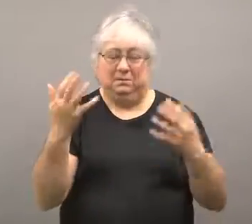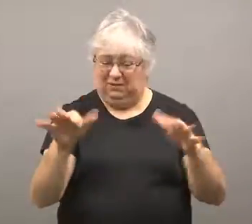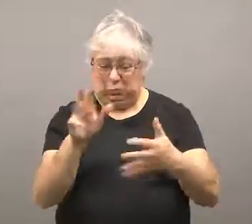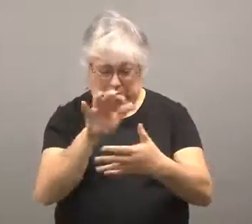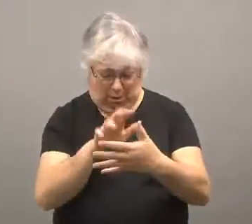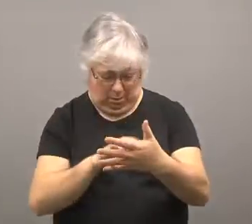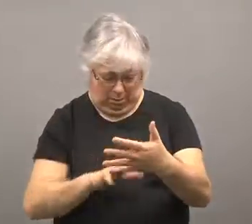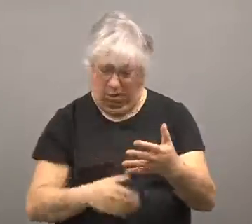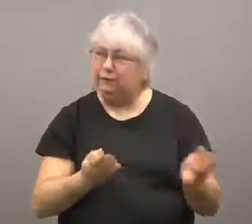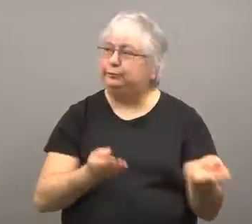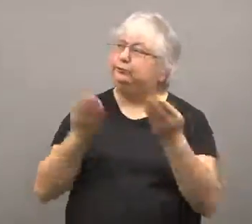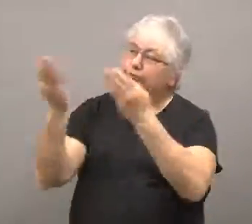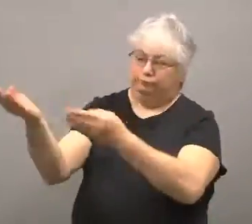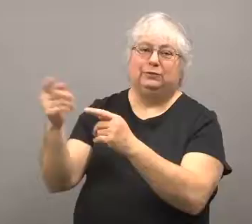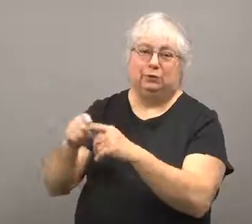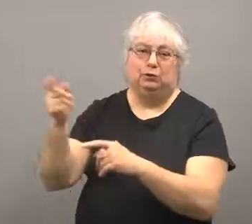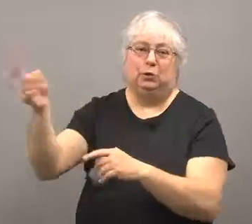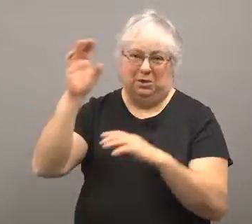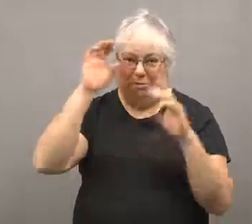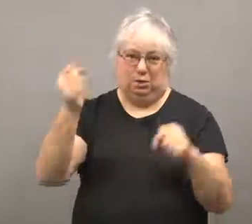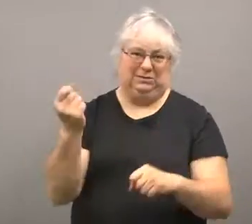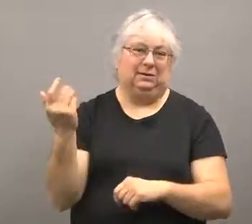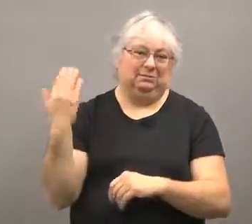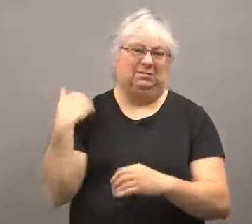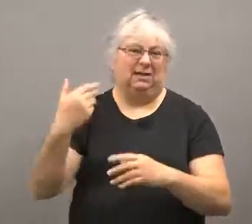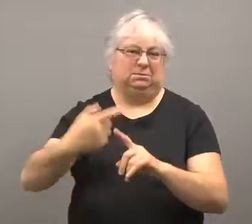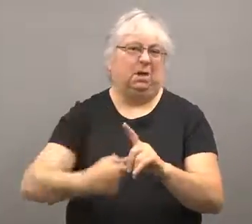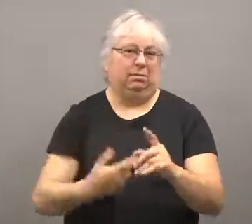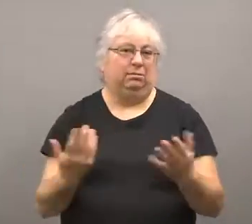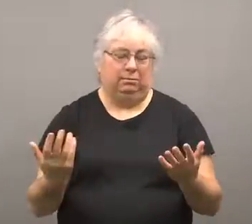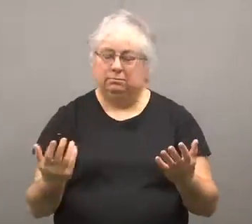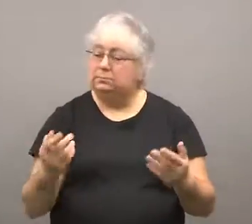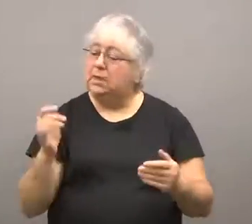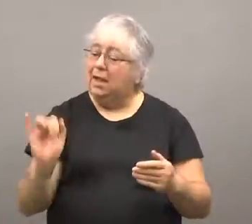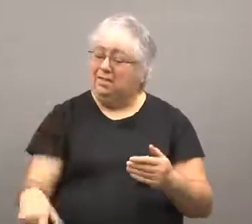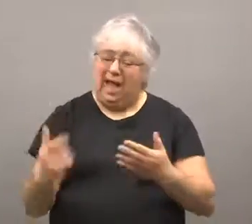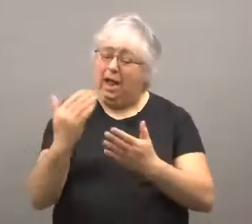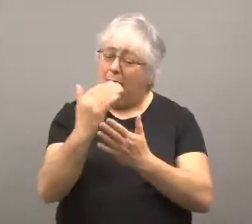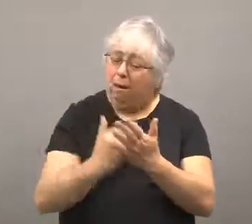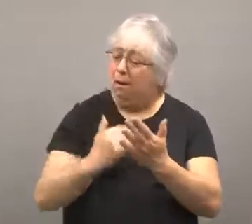It finished its report and submitted it to Obama last month.